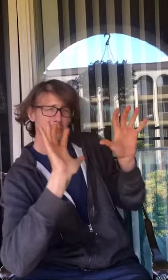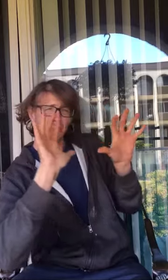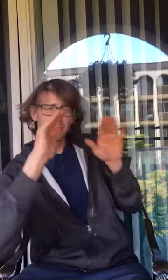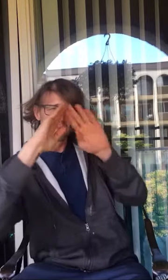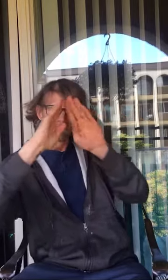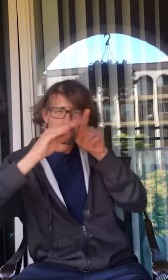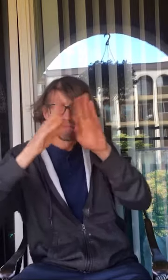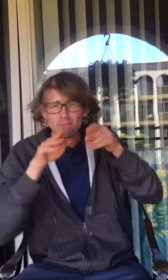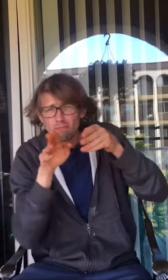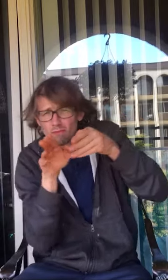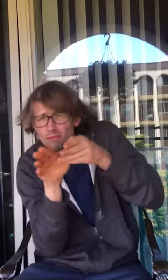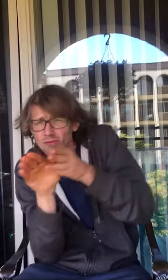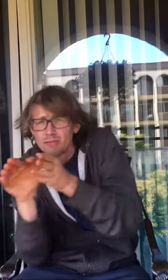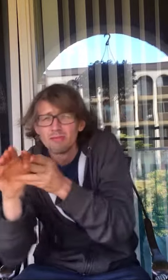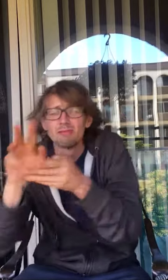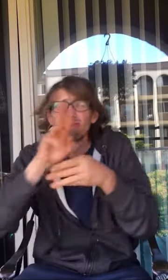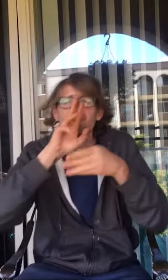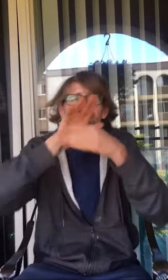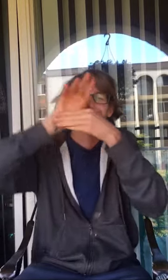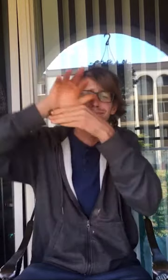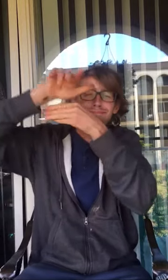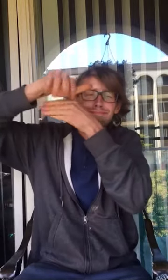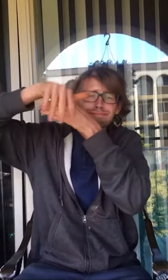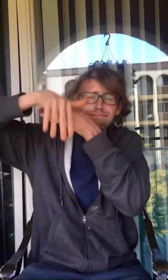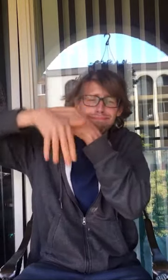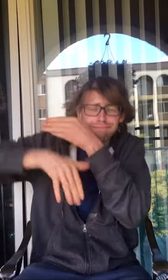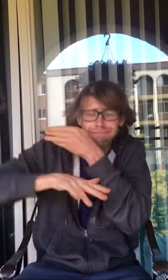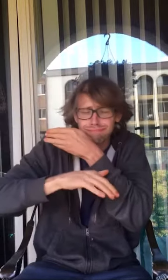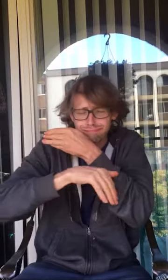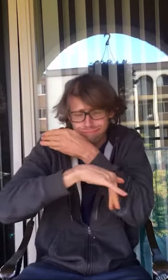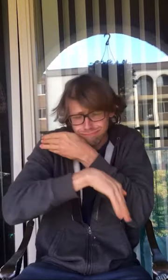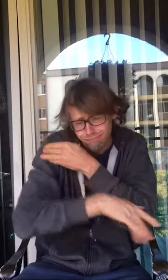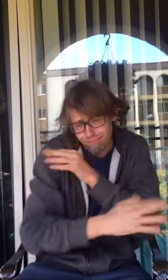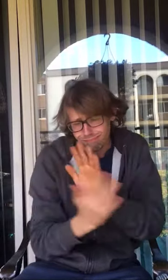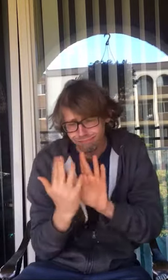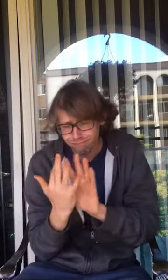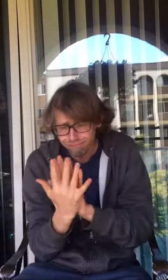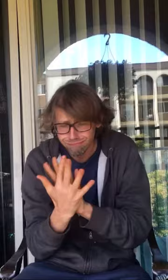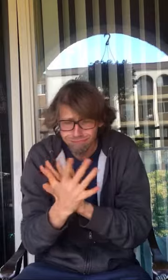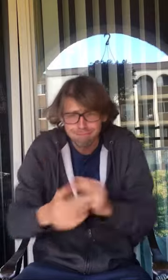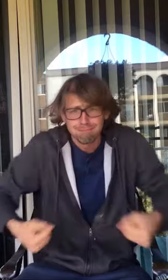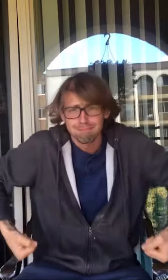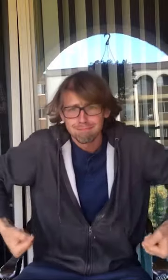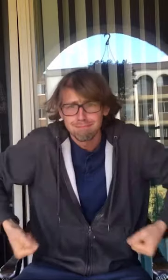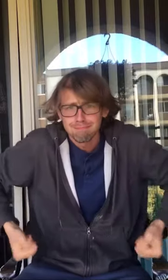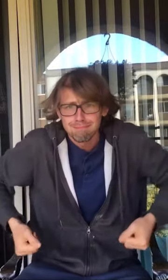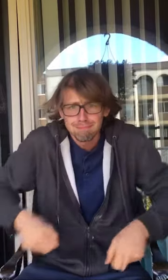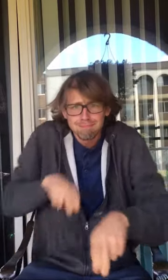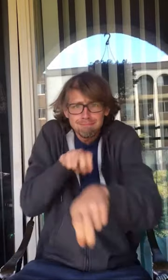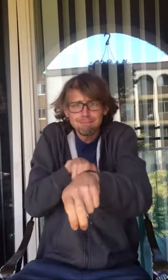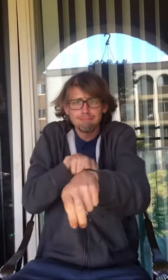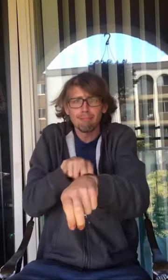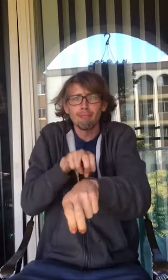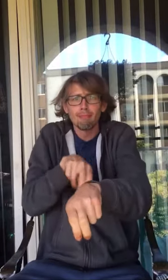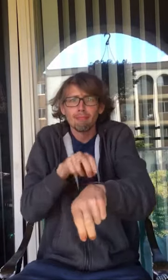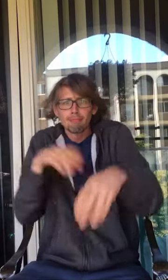each with its own antique charms, coming and going, to and fro,